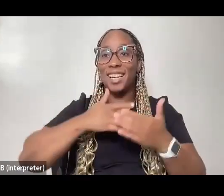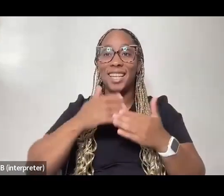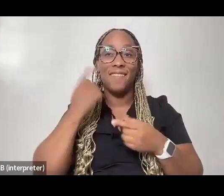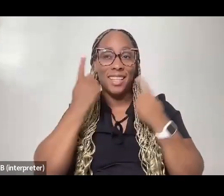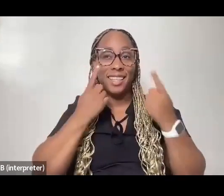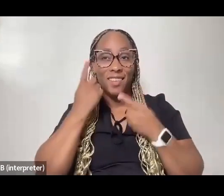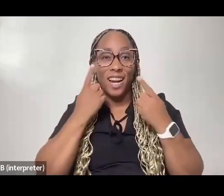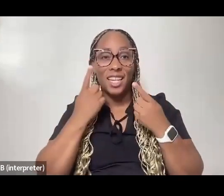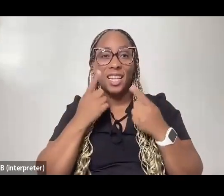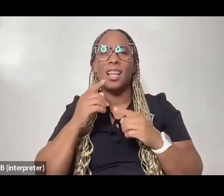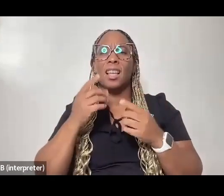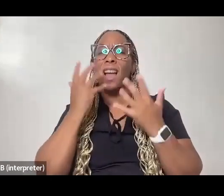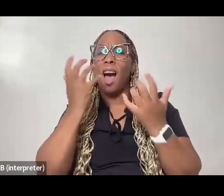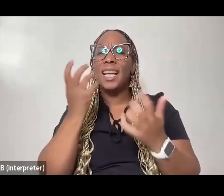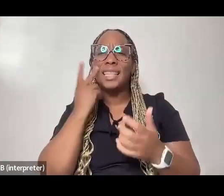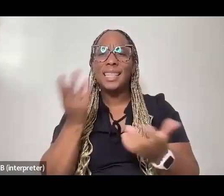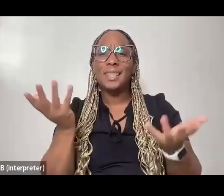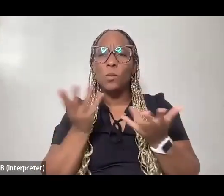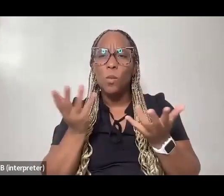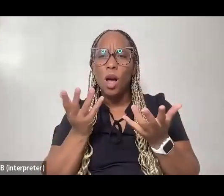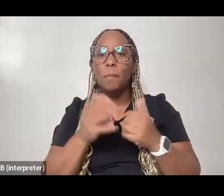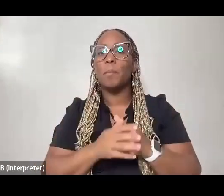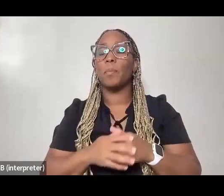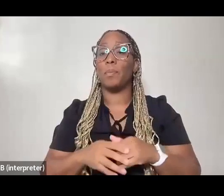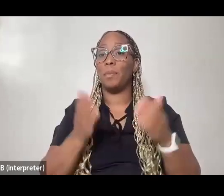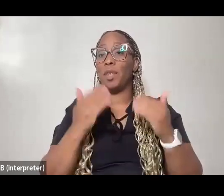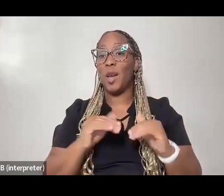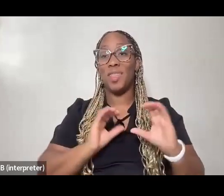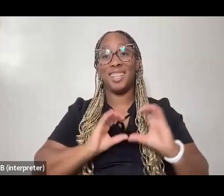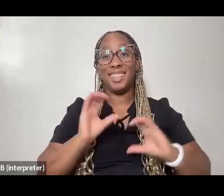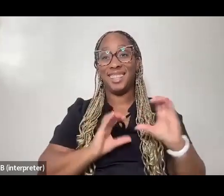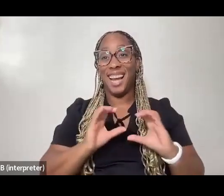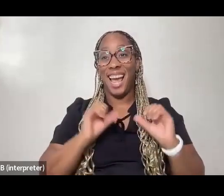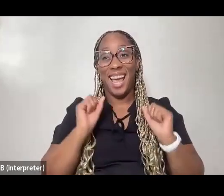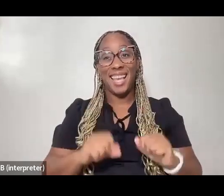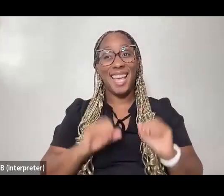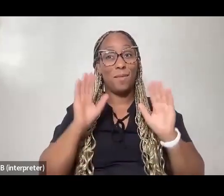the content? Chance. Chats can be great as we saw in the last presentation with